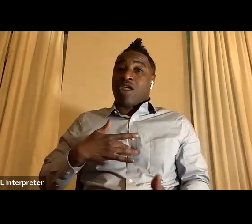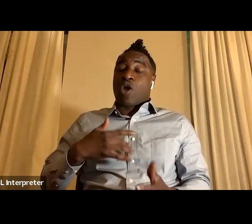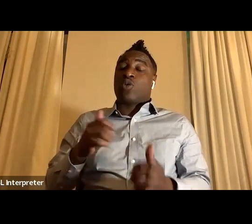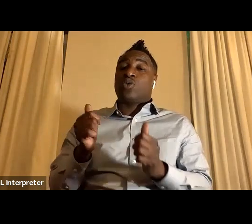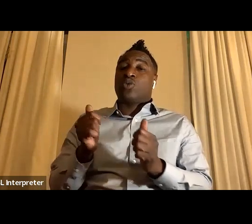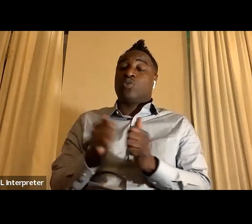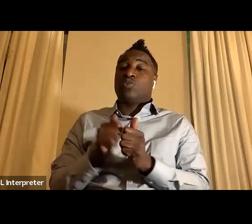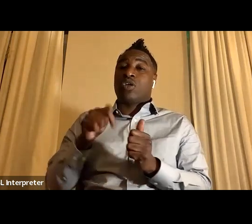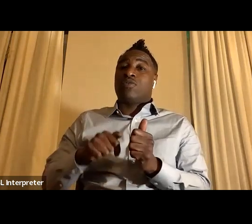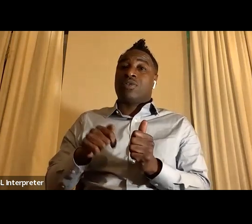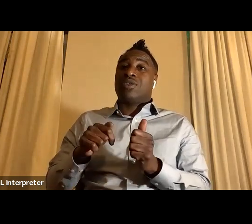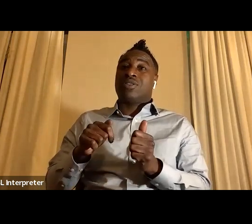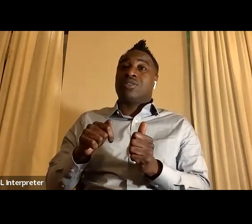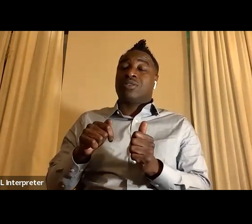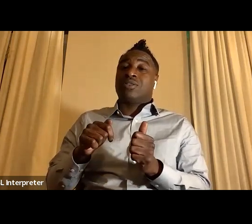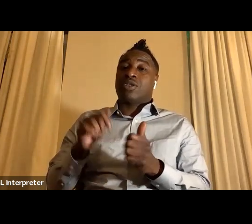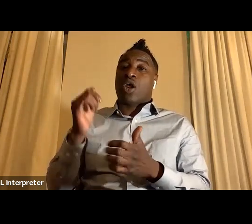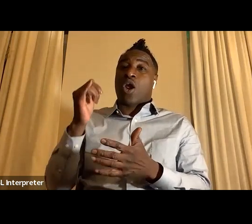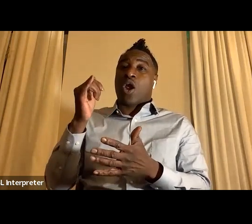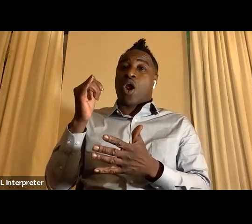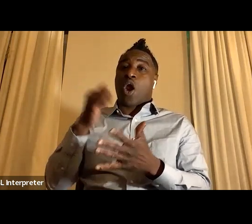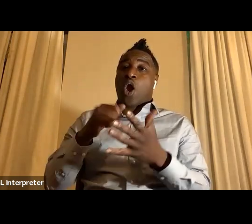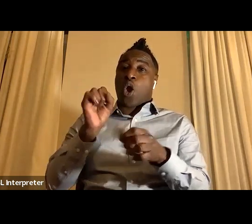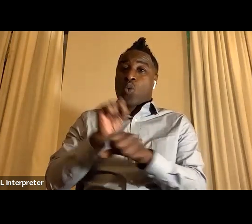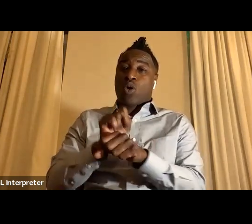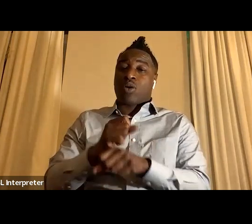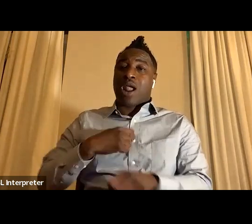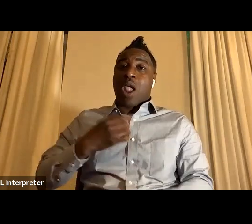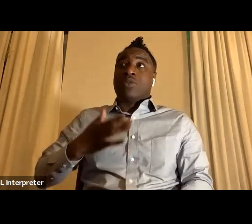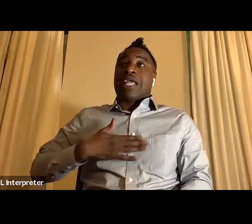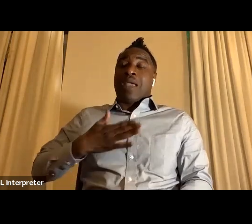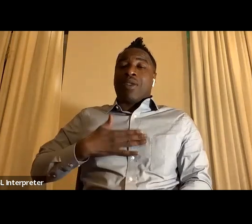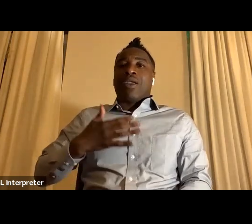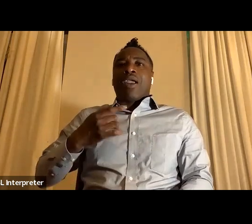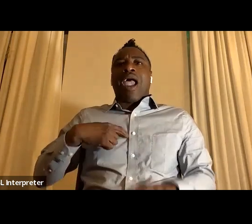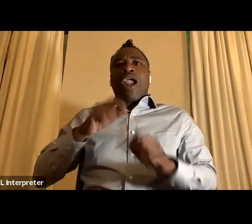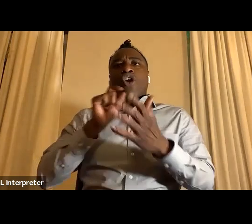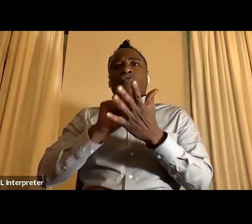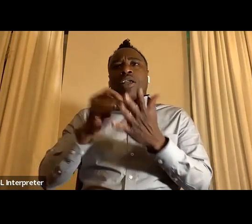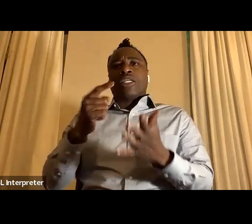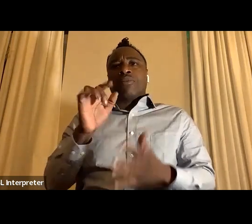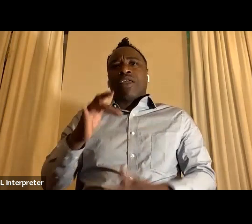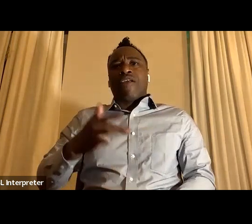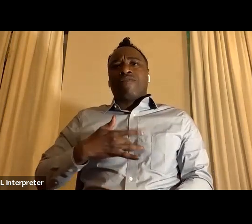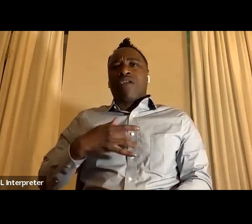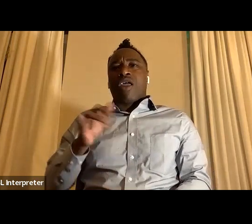with these receipts, I was glad that I could write something that felt like it itself is something.